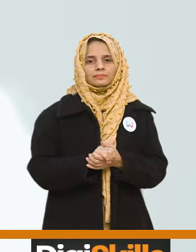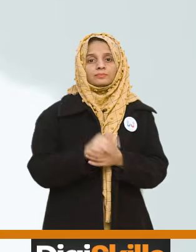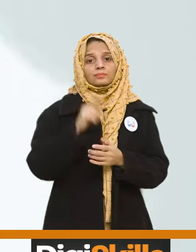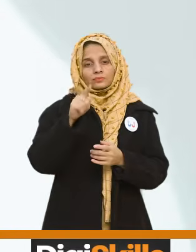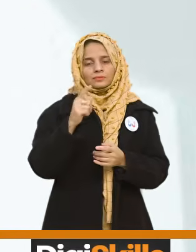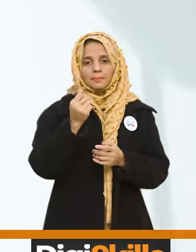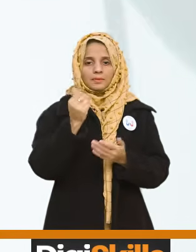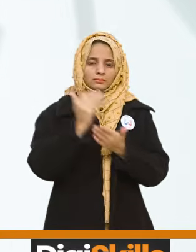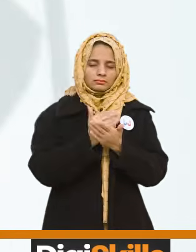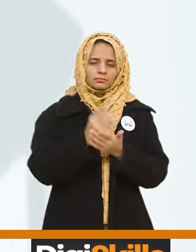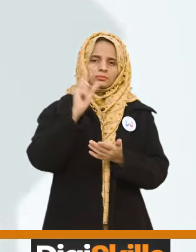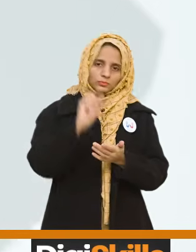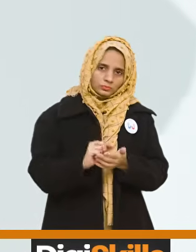may have reduced the price.